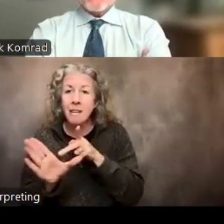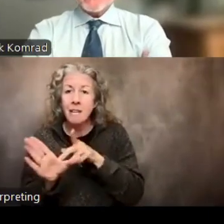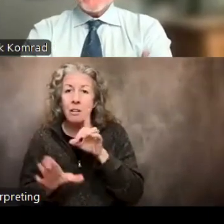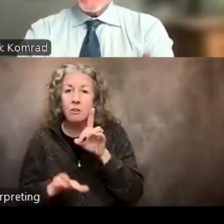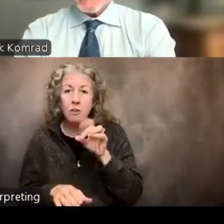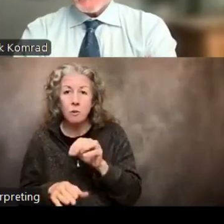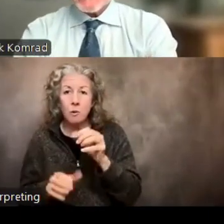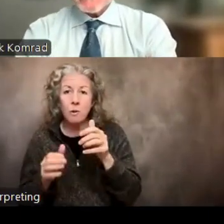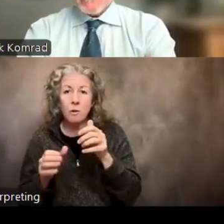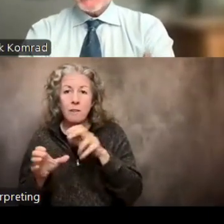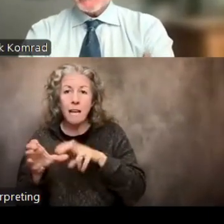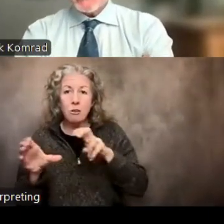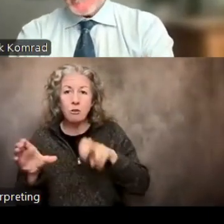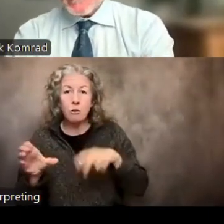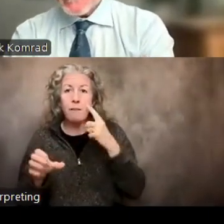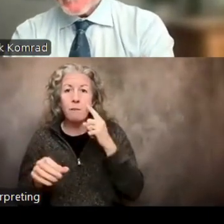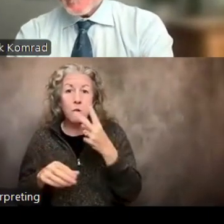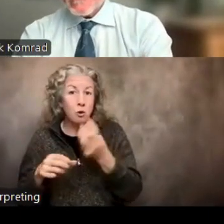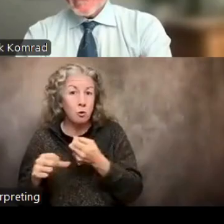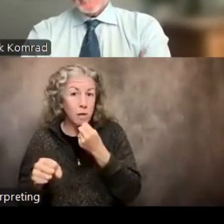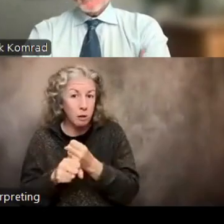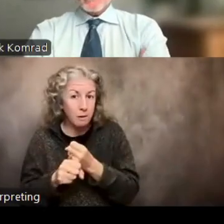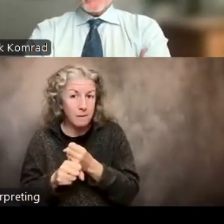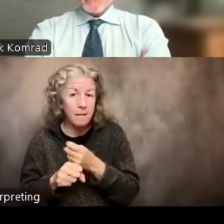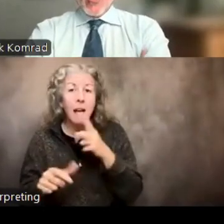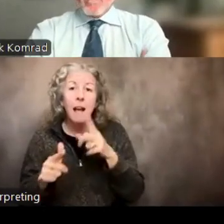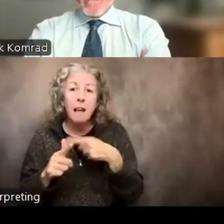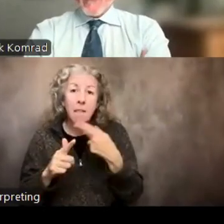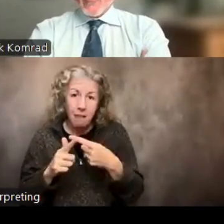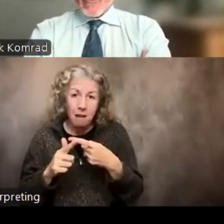for two years, and in two years, we're going to open the door to